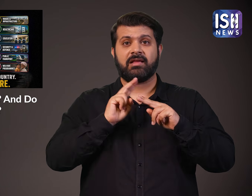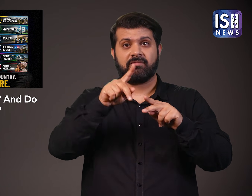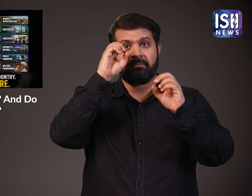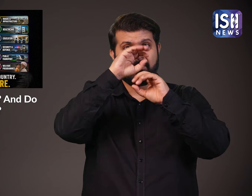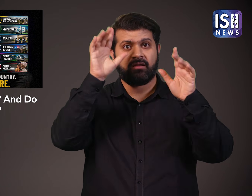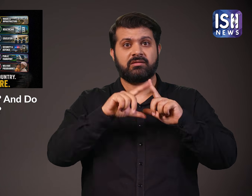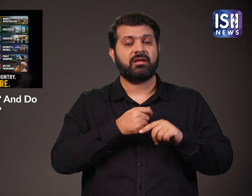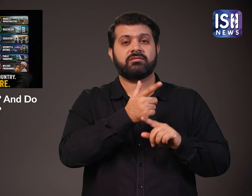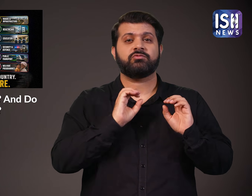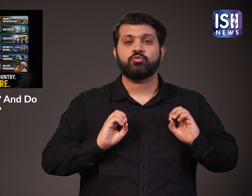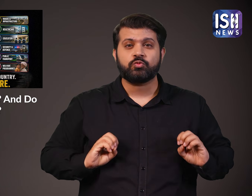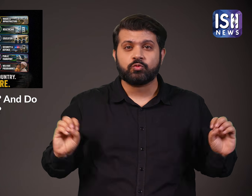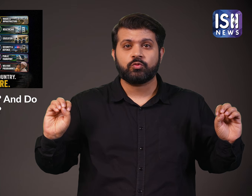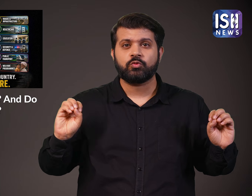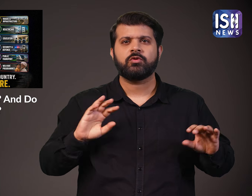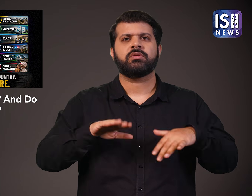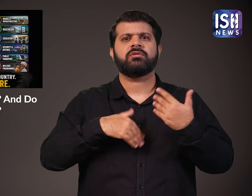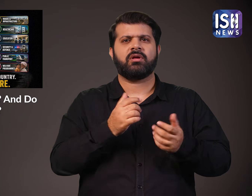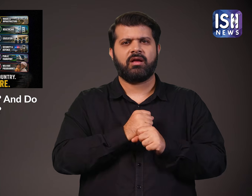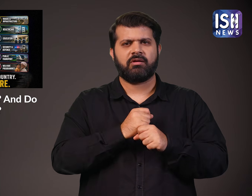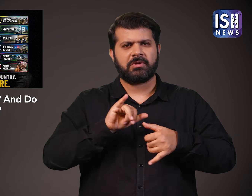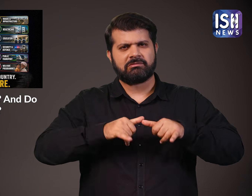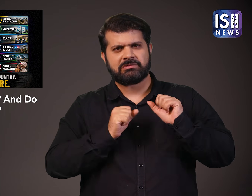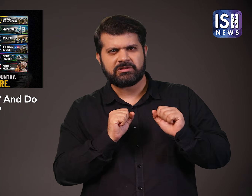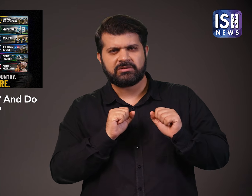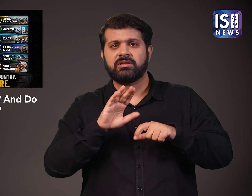If everyone stopped paying taxes, essential public services would suffer,